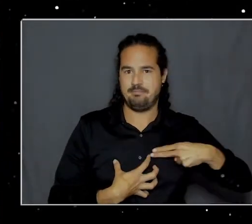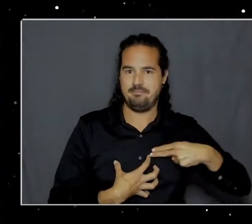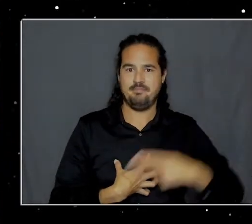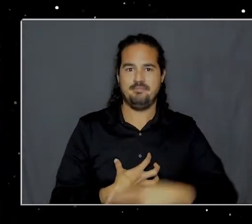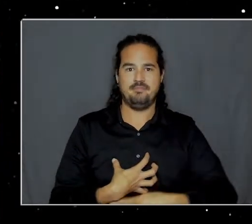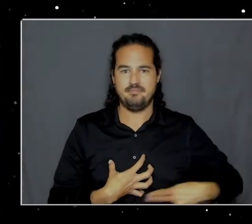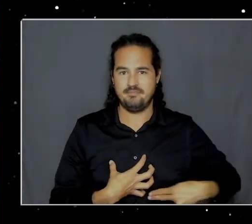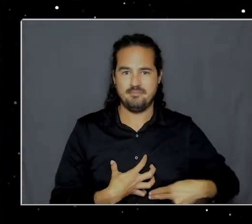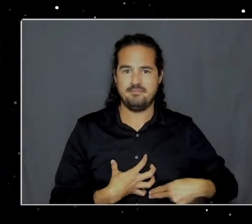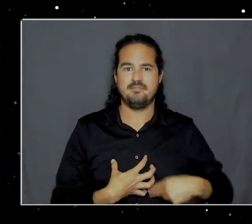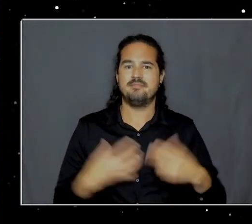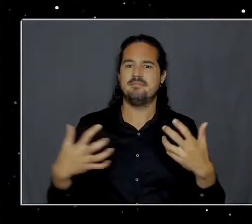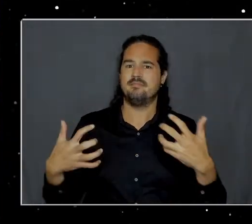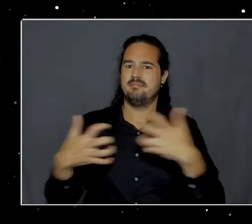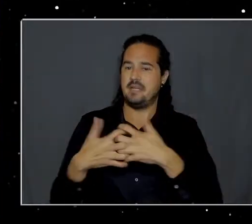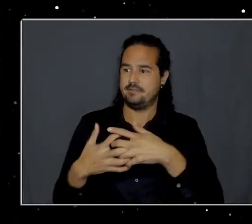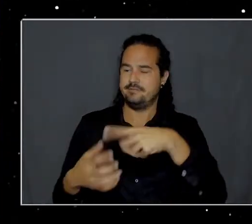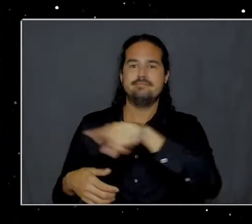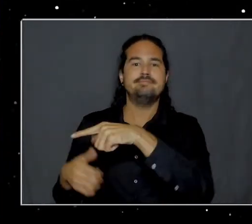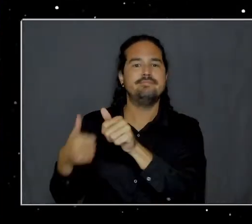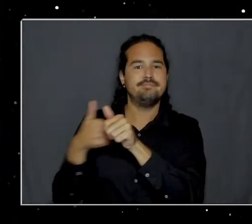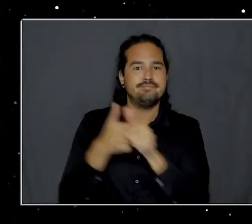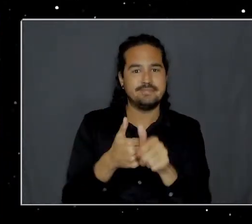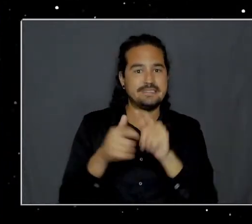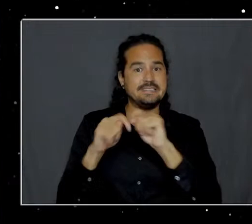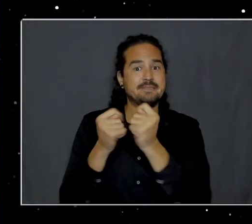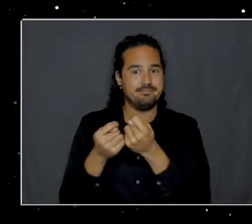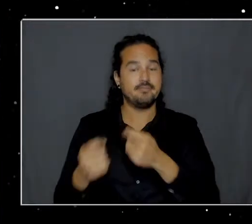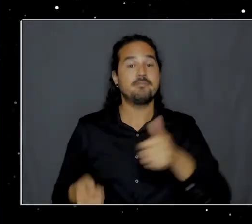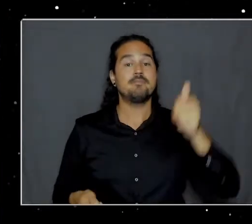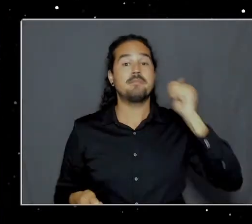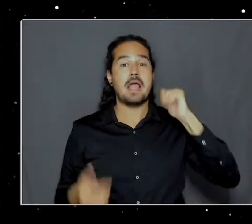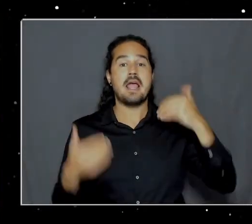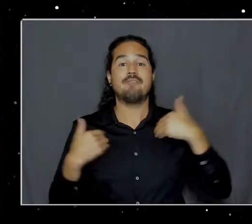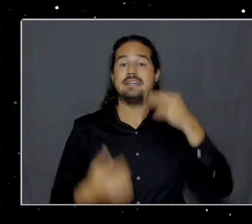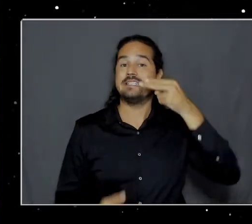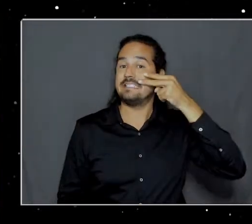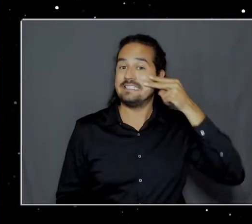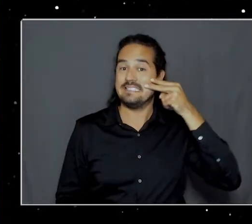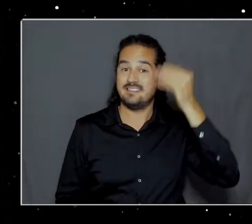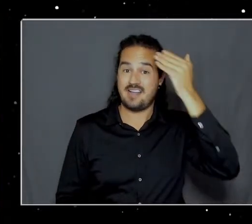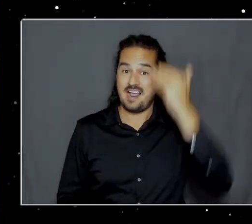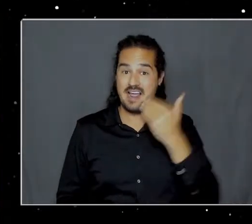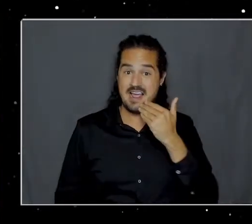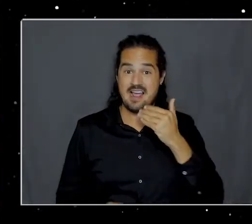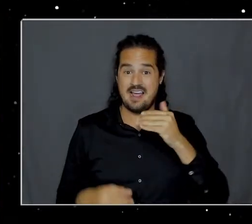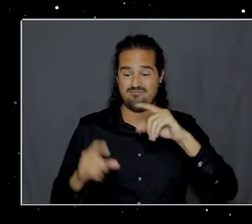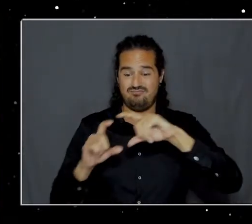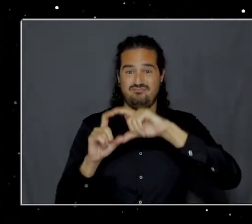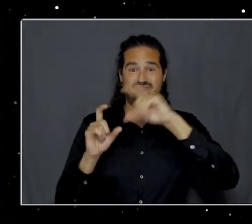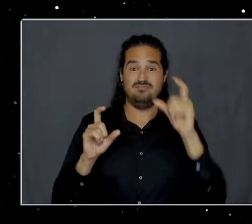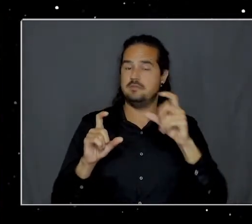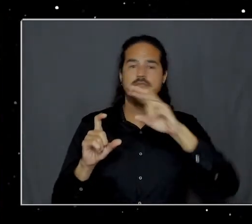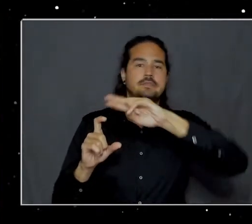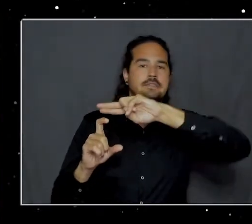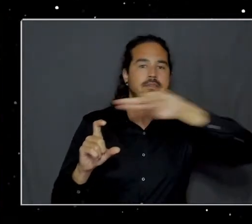SHE ALSO CHANGED THE MASCOT ON THE BACK OF HER LETTER JACKET FROM THE PROBLEMATIC INDIAN HEAD